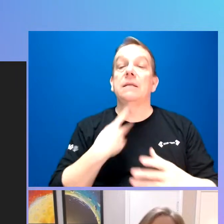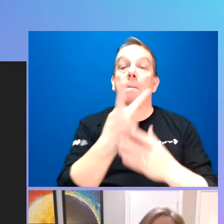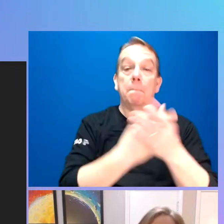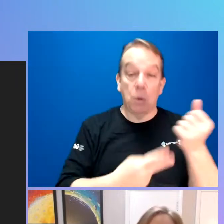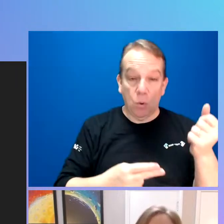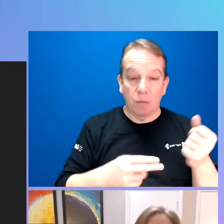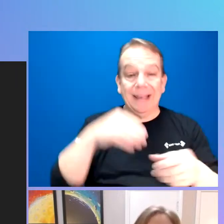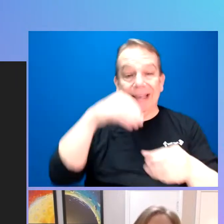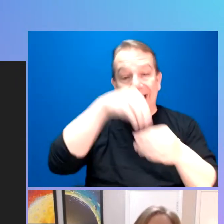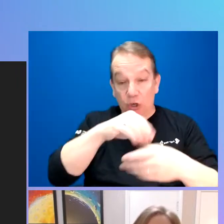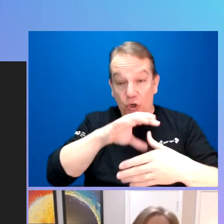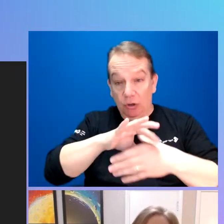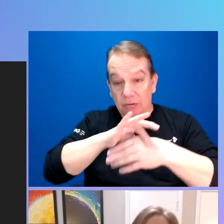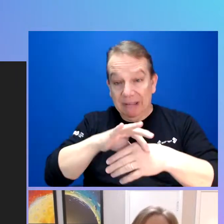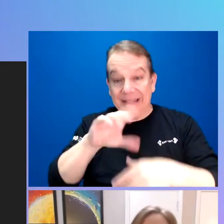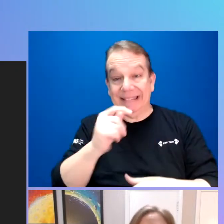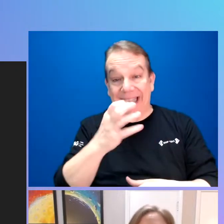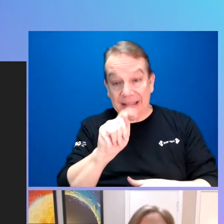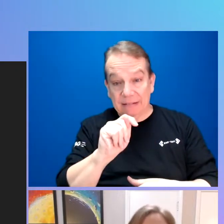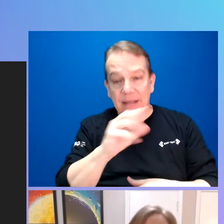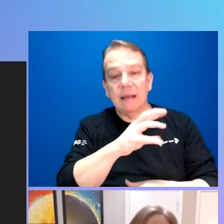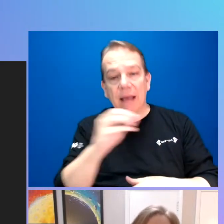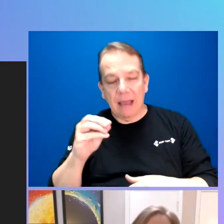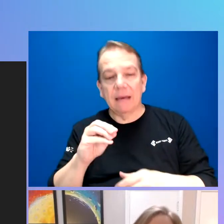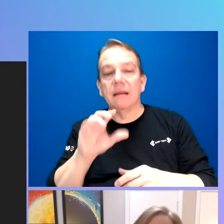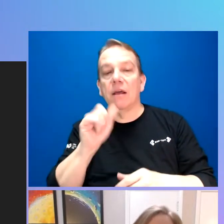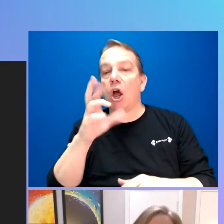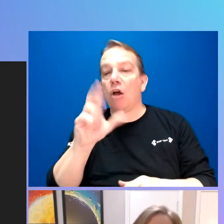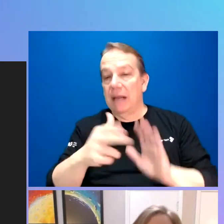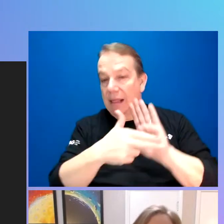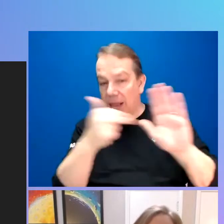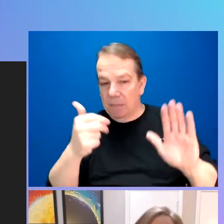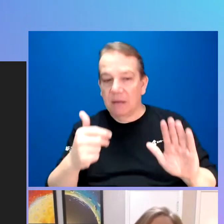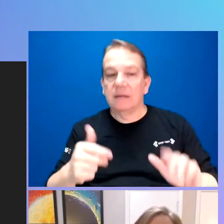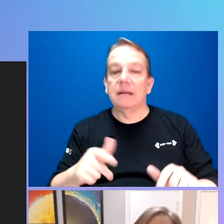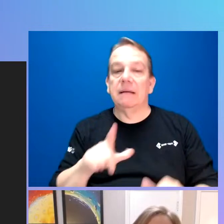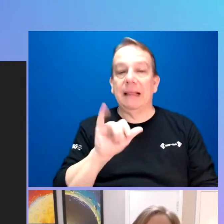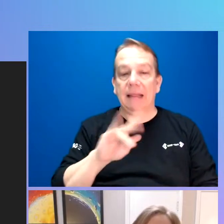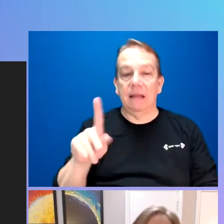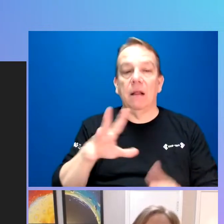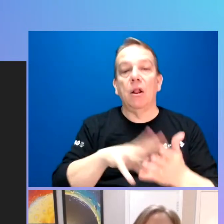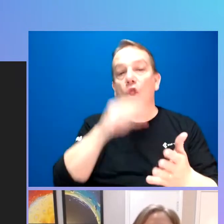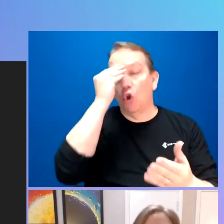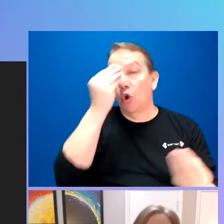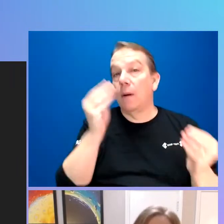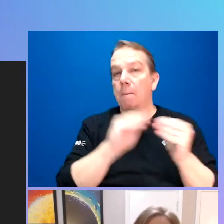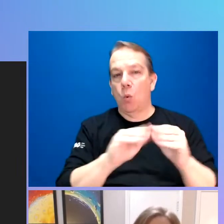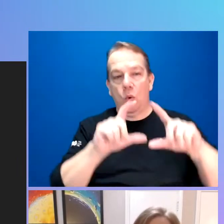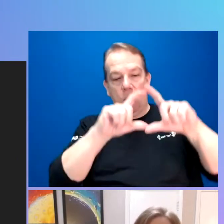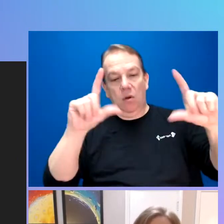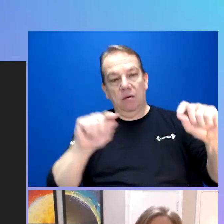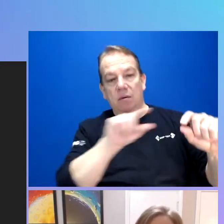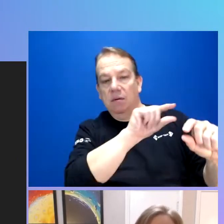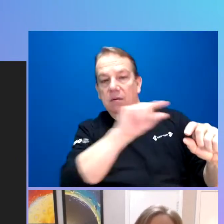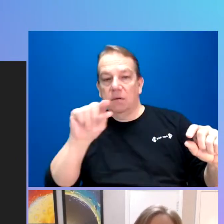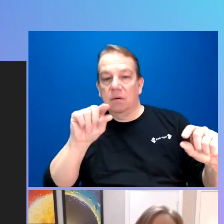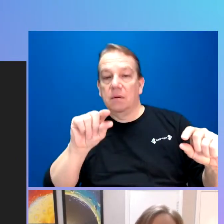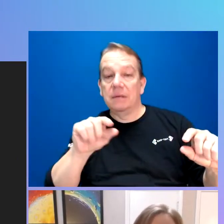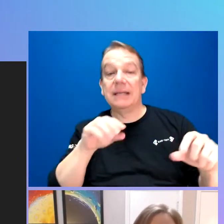in Aria label I have an example of a link that says learn more.